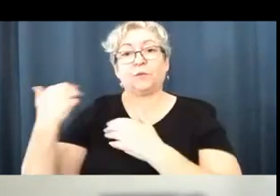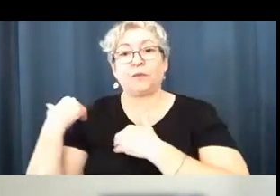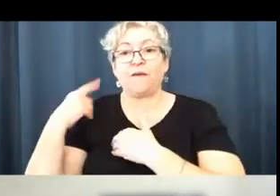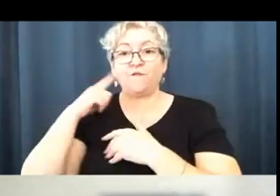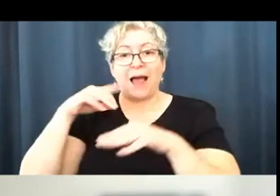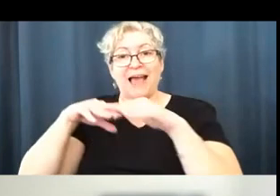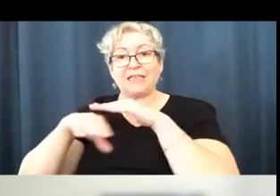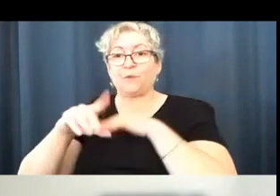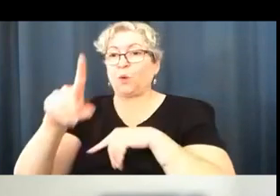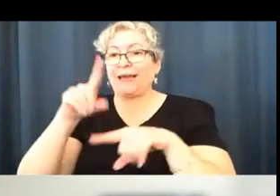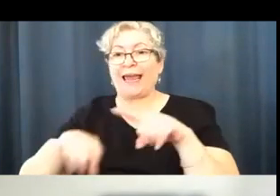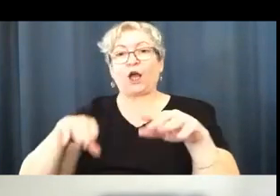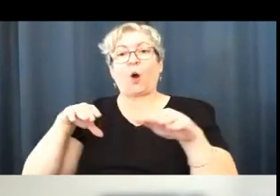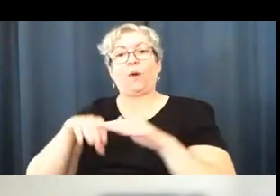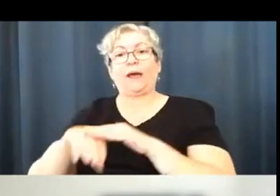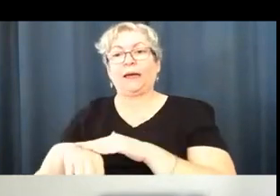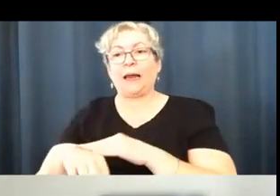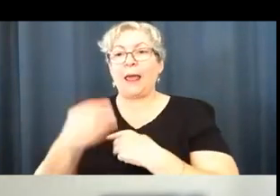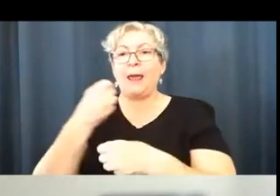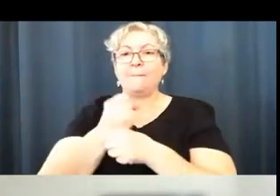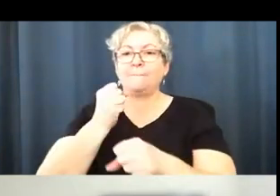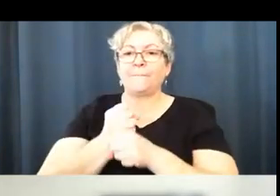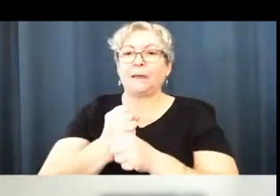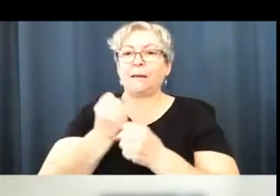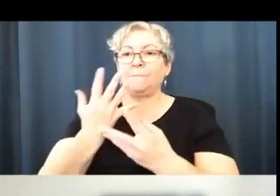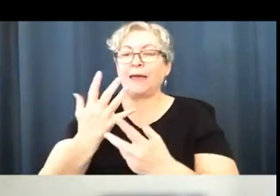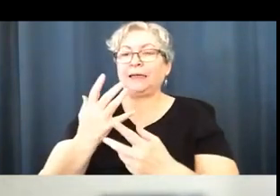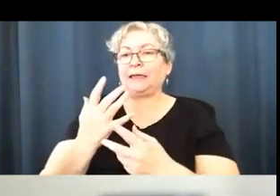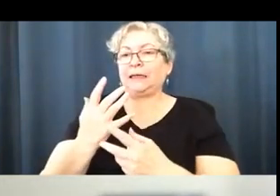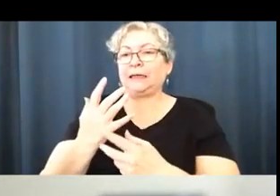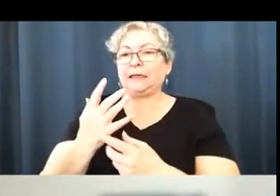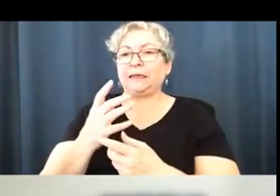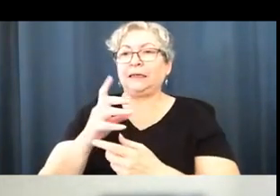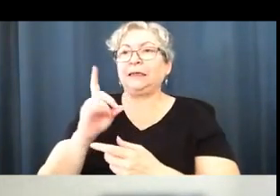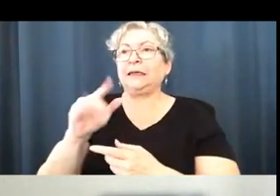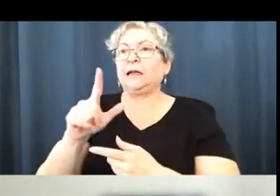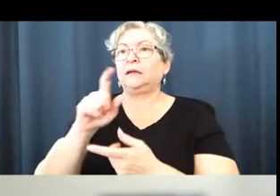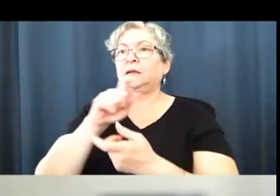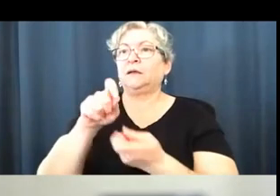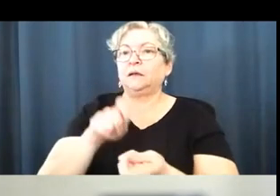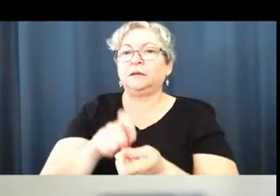you can't go in and make a lot of detailed code changes to a menu, then you are gonna be limited